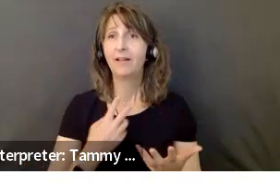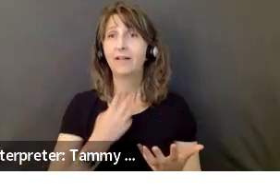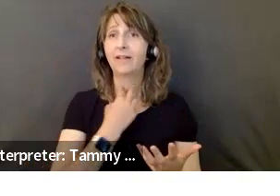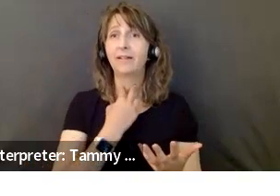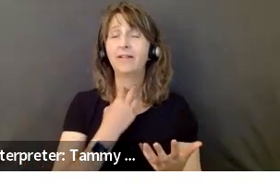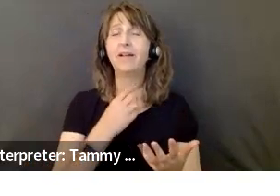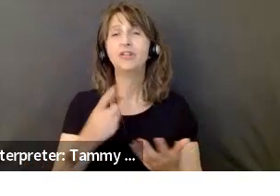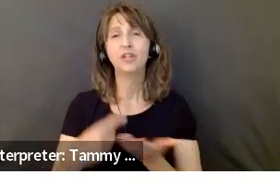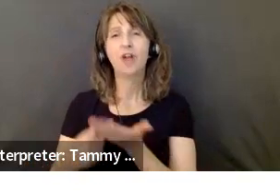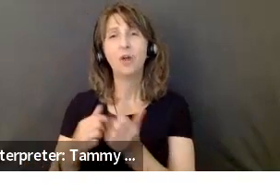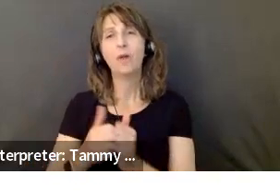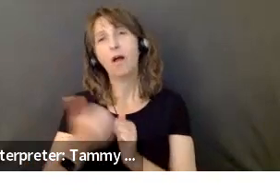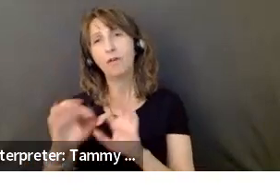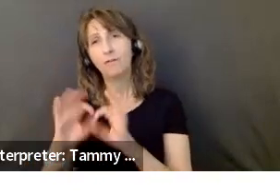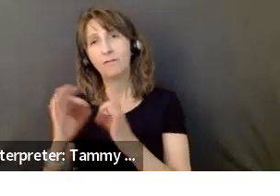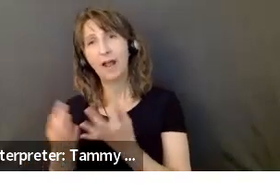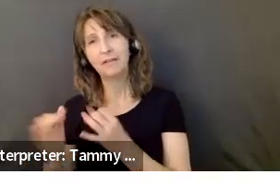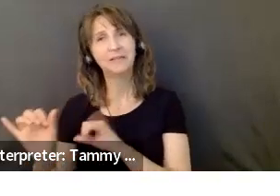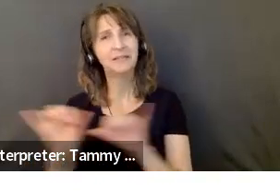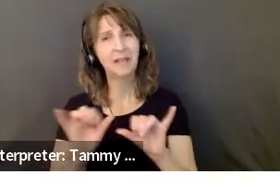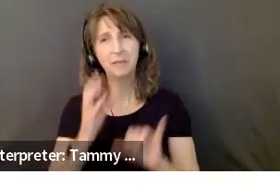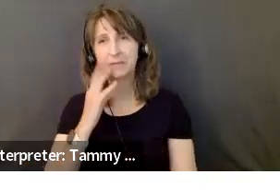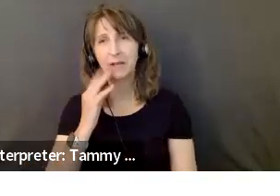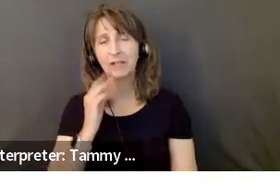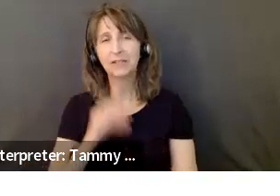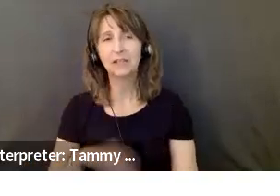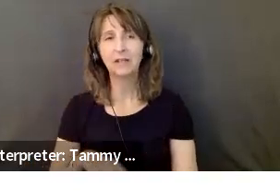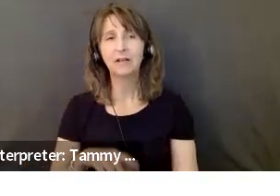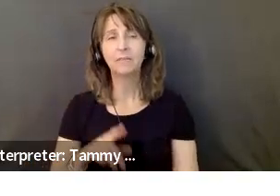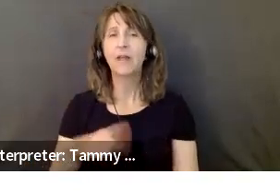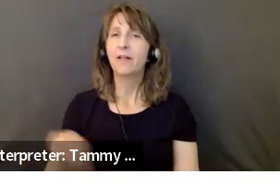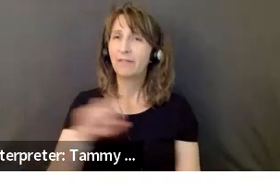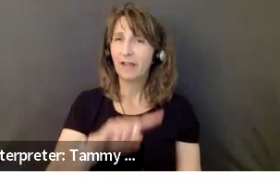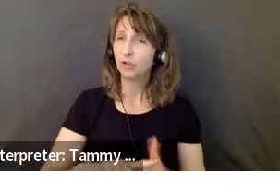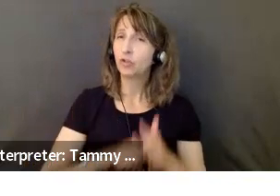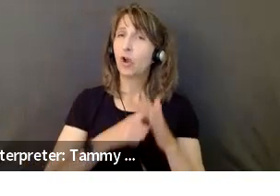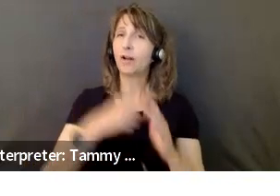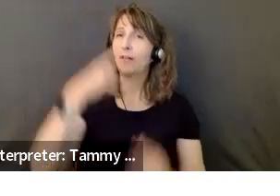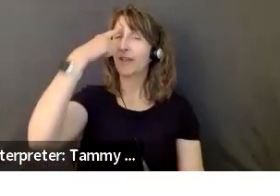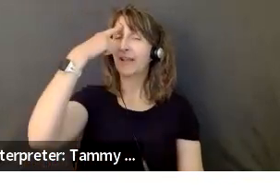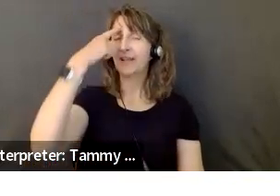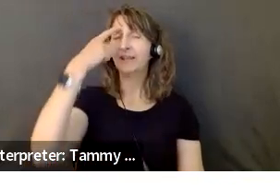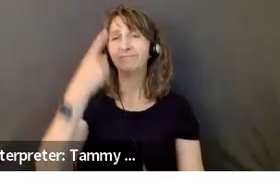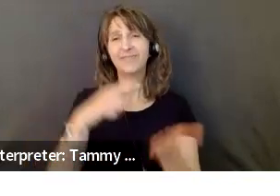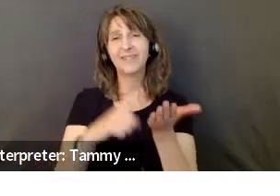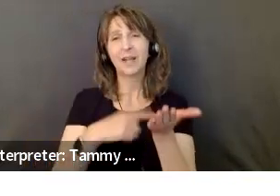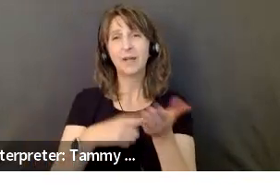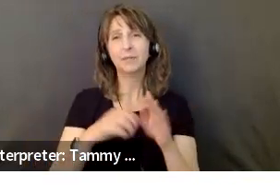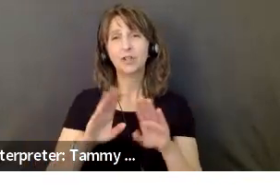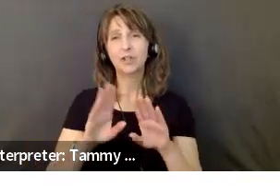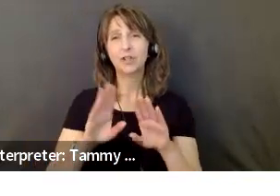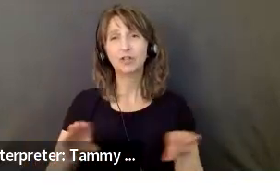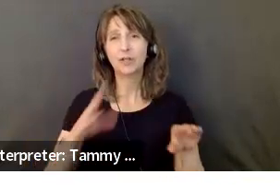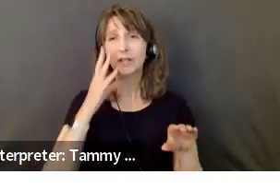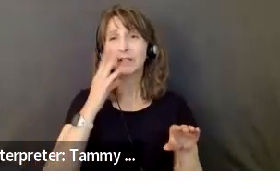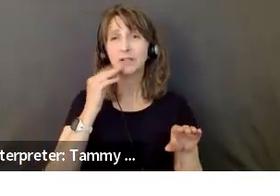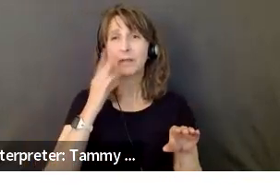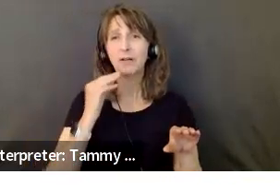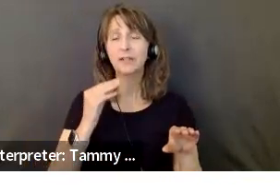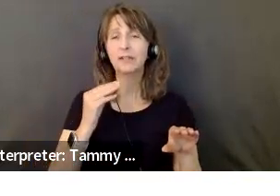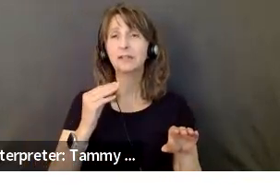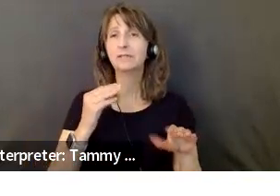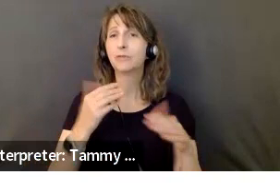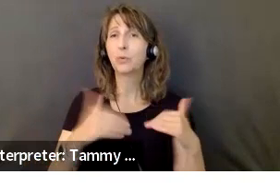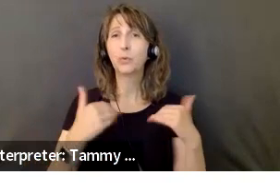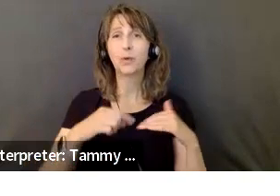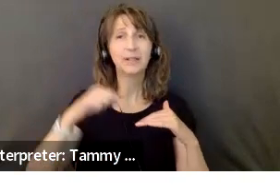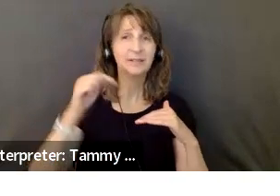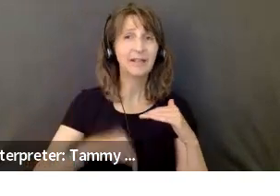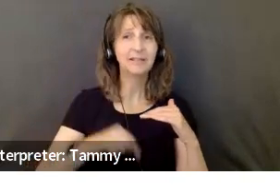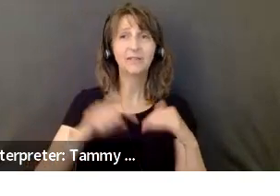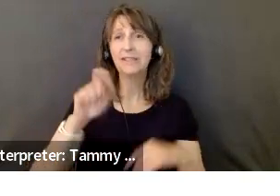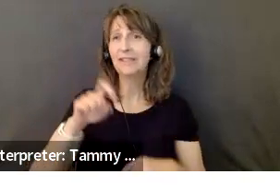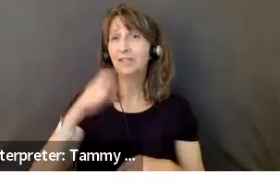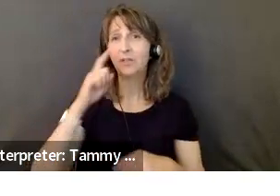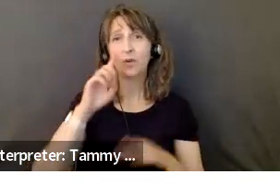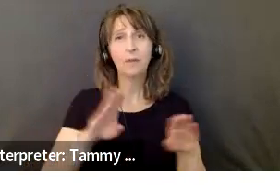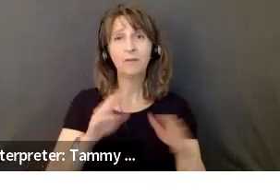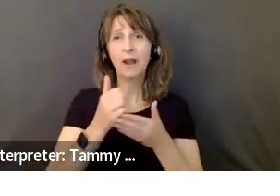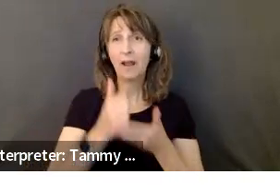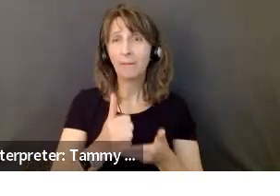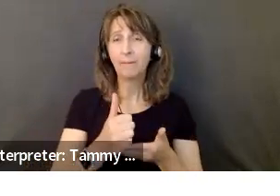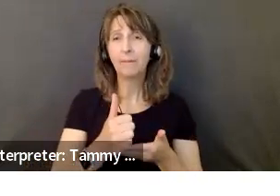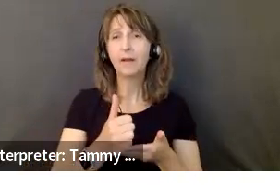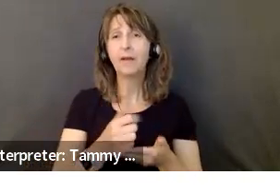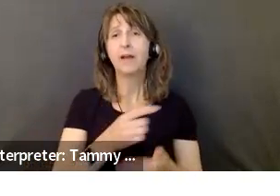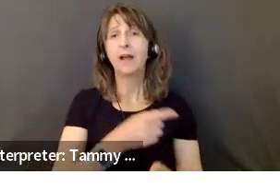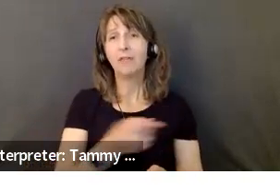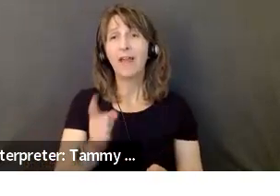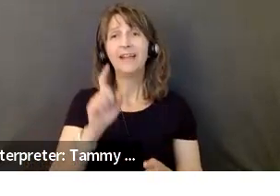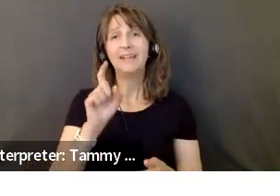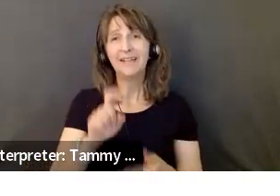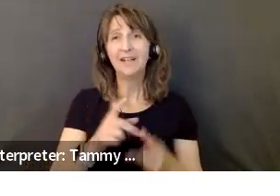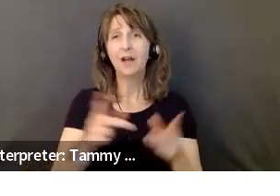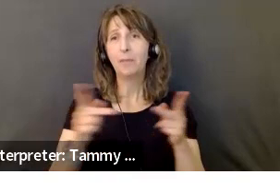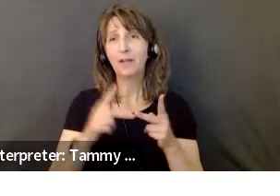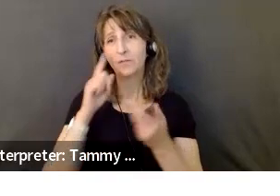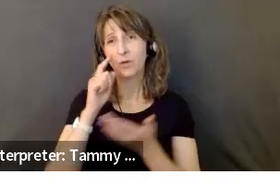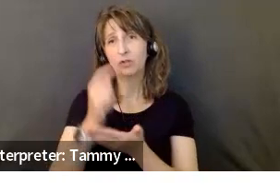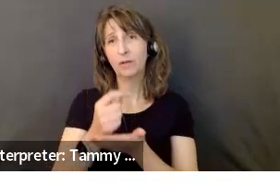They really were at the beginning thinking that there are times when our children are experiencing some intensive behavioral health needs and they need a place to receive treatment and sometimes that treatment can't happen in the home.